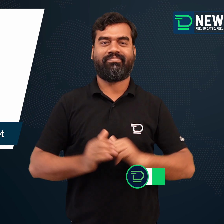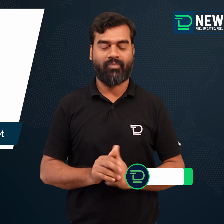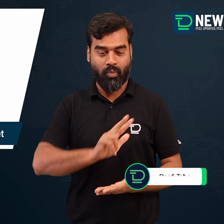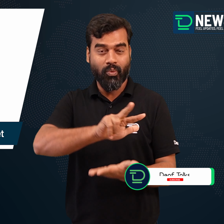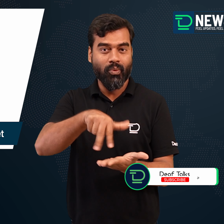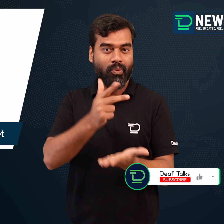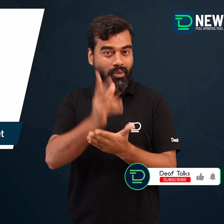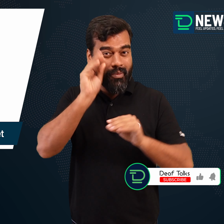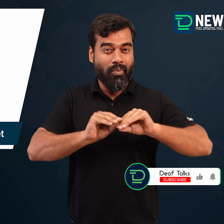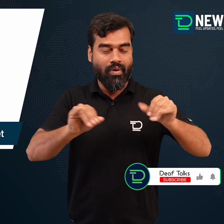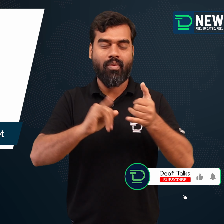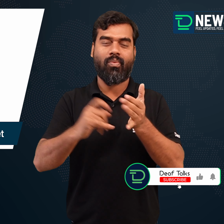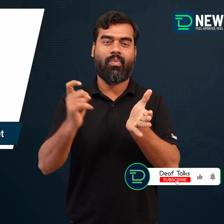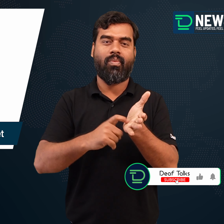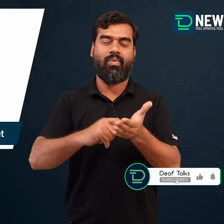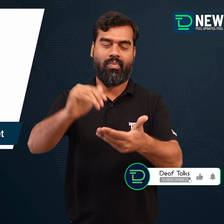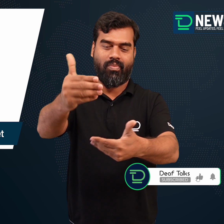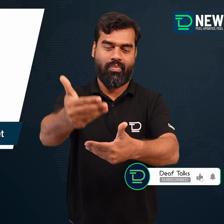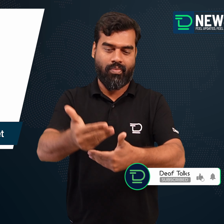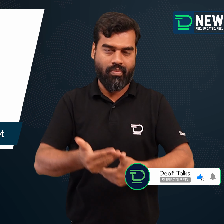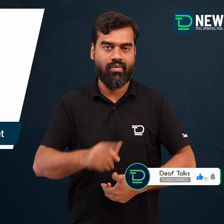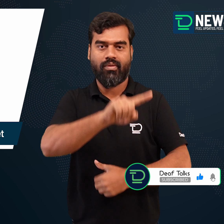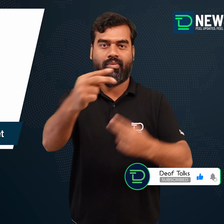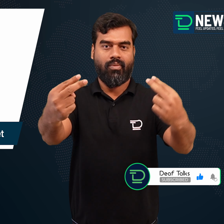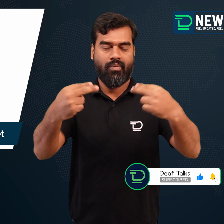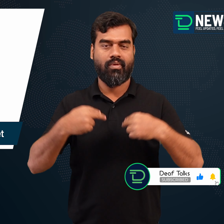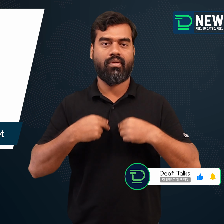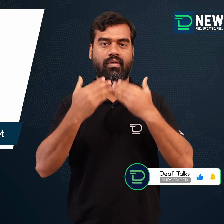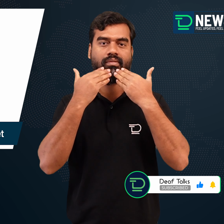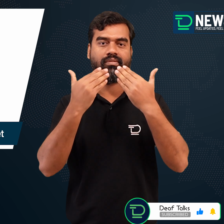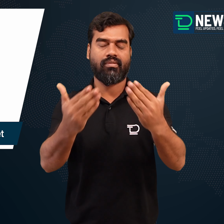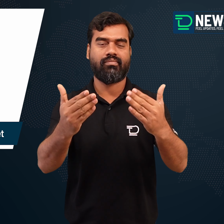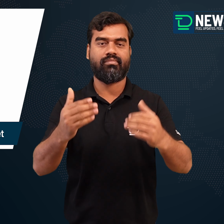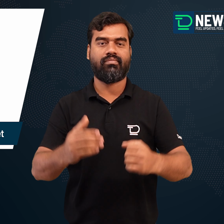Subscribe to Deaf Talks and thanks for watching the news.